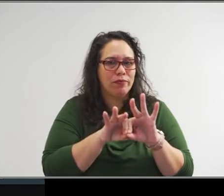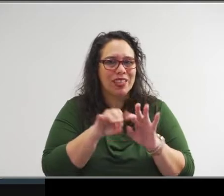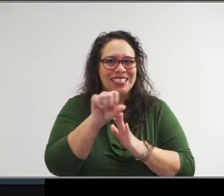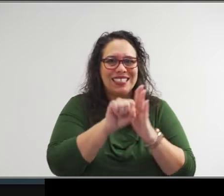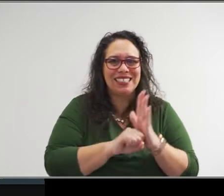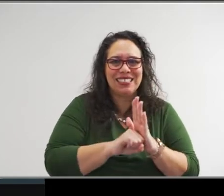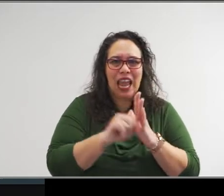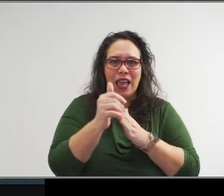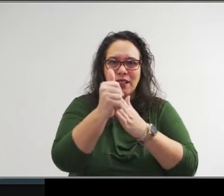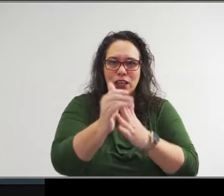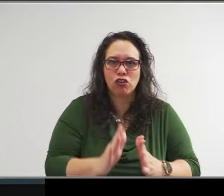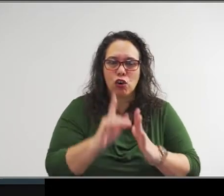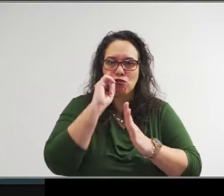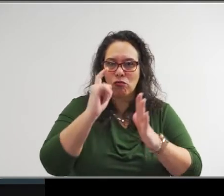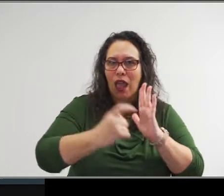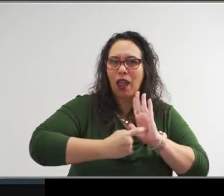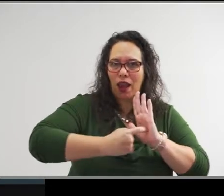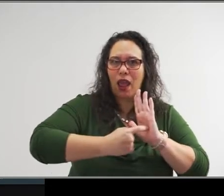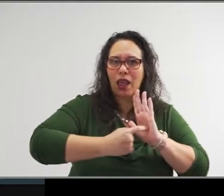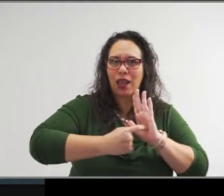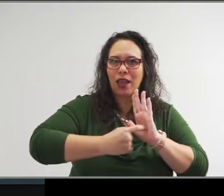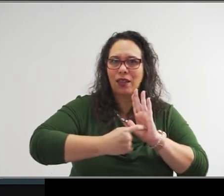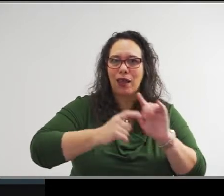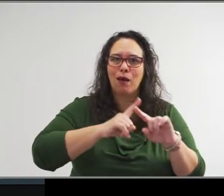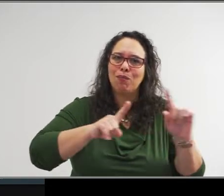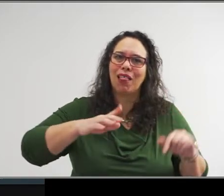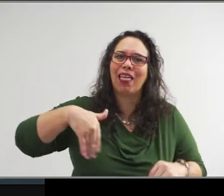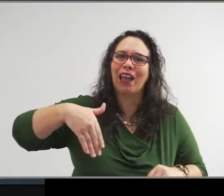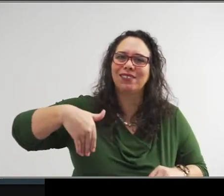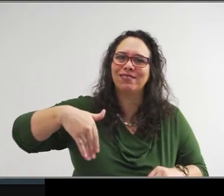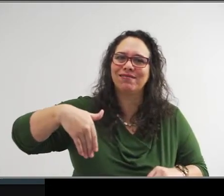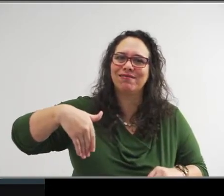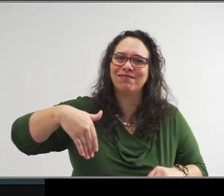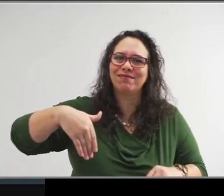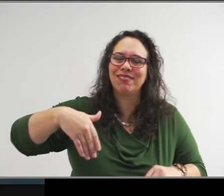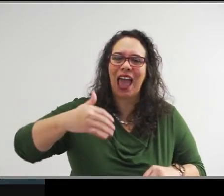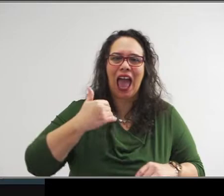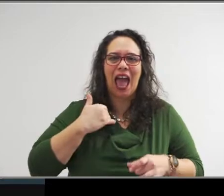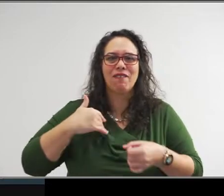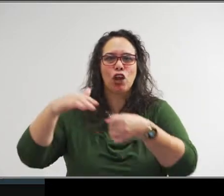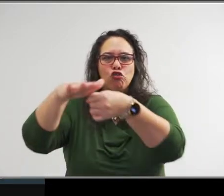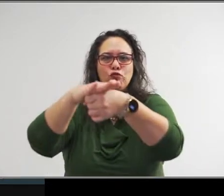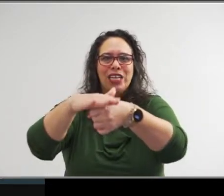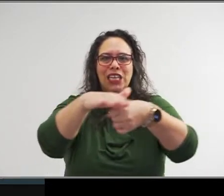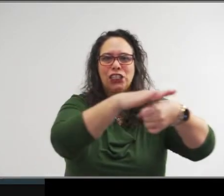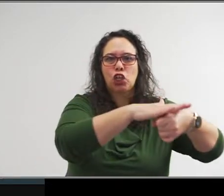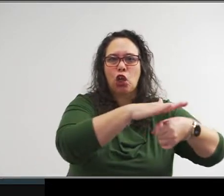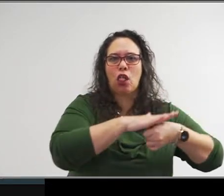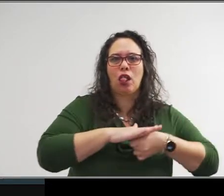recognized late in this process is that having a regional approach to the work was really important.